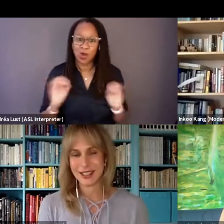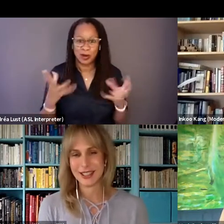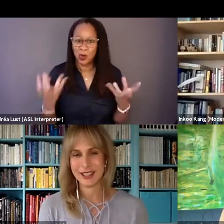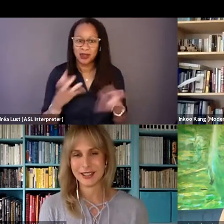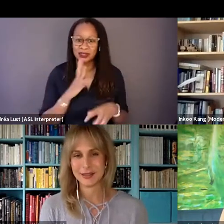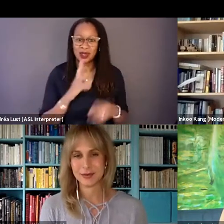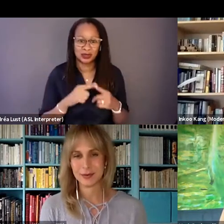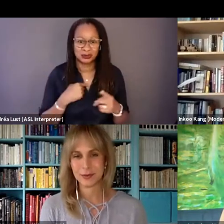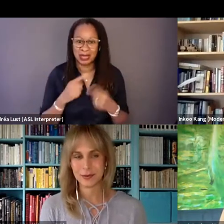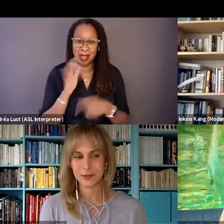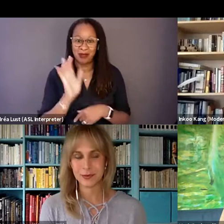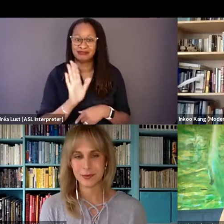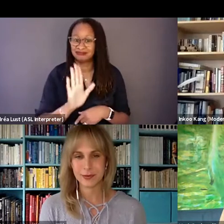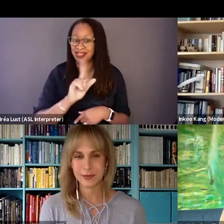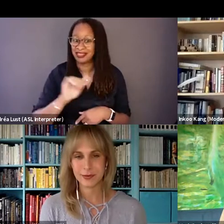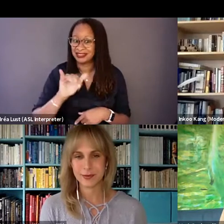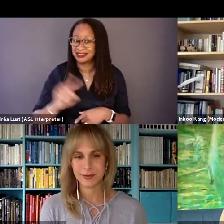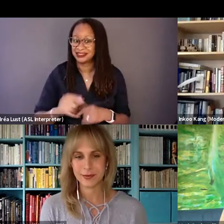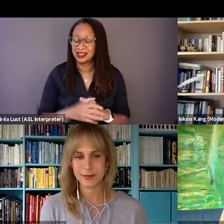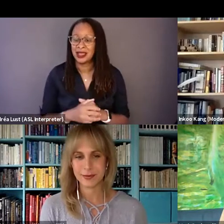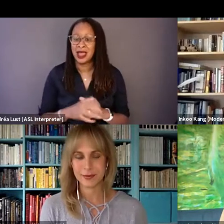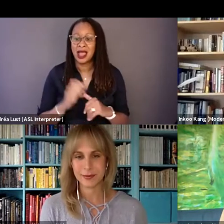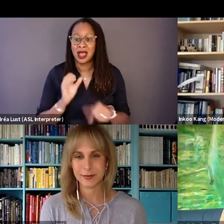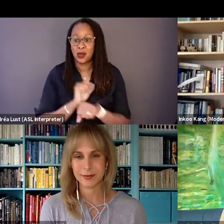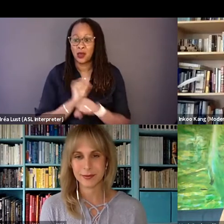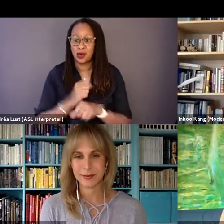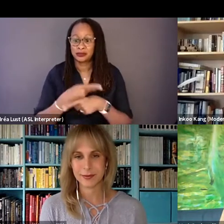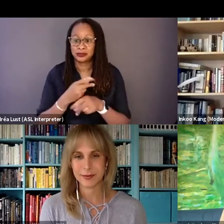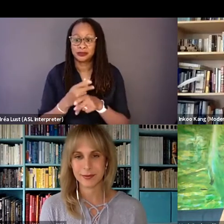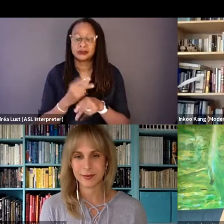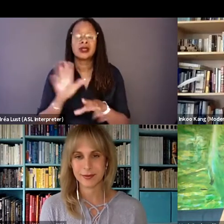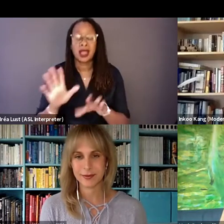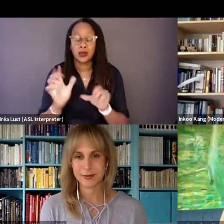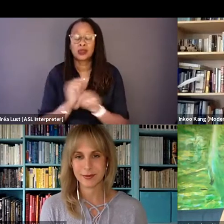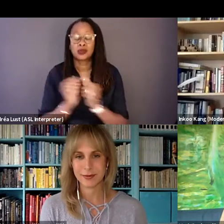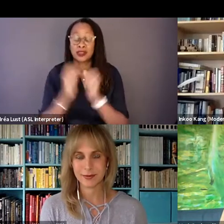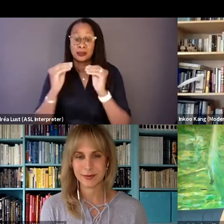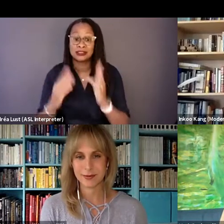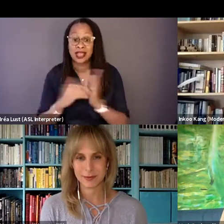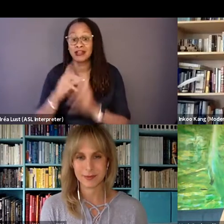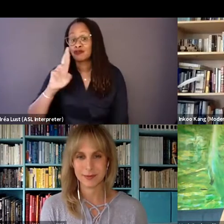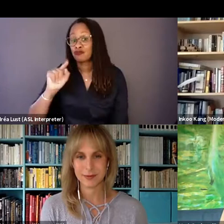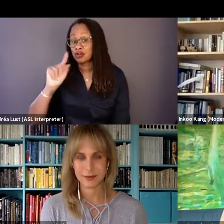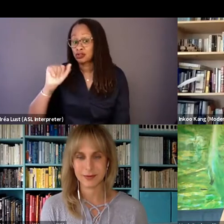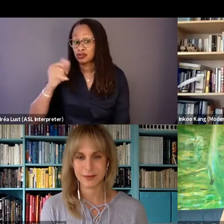I asked and had to work with the producer, he's a professor over at Rutgers University, Dr. Emmons.